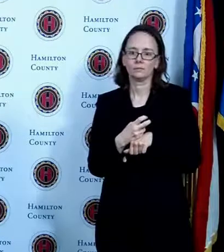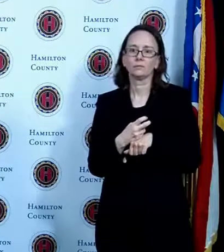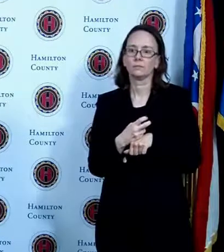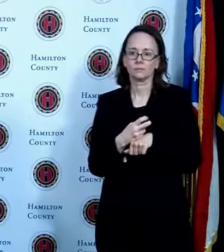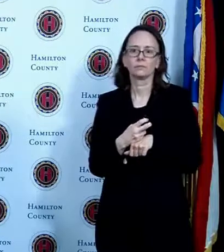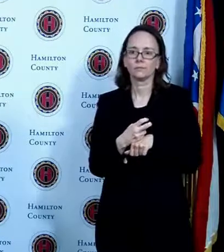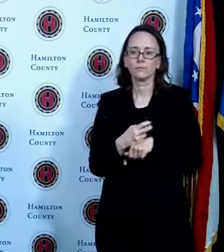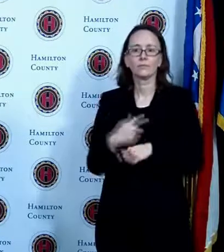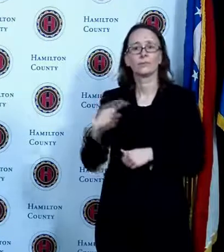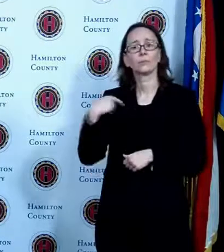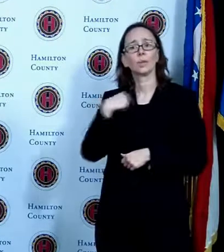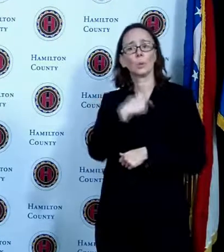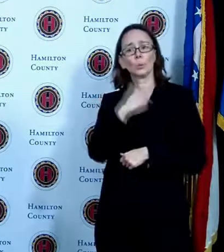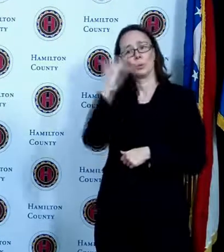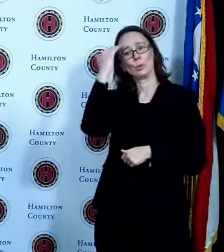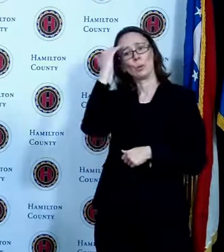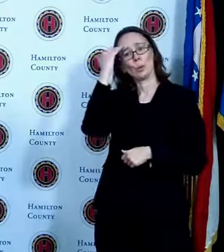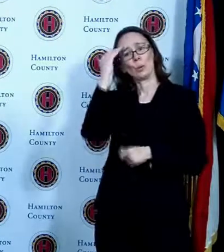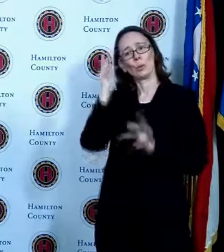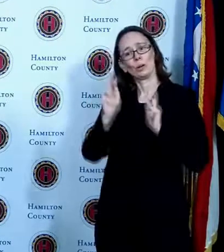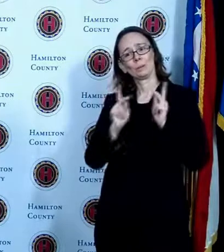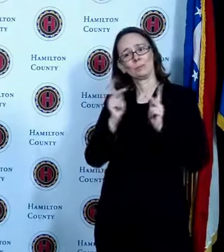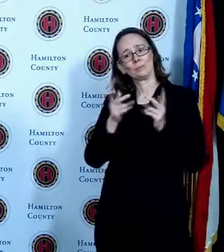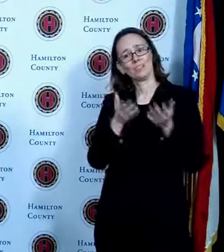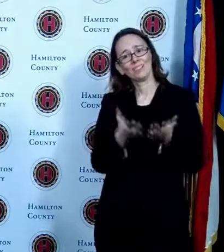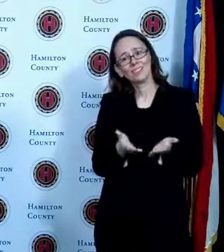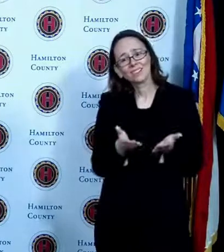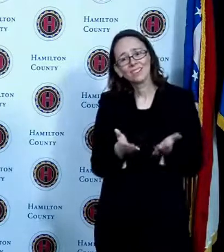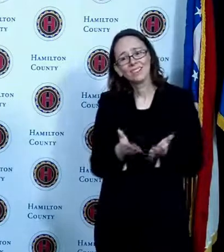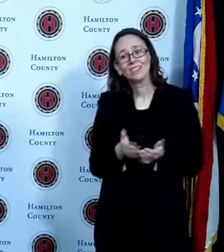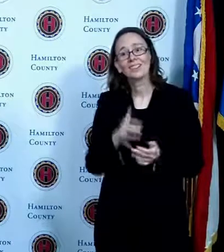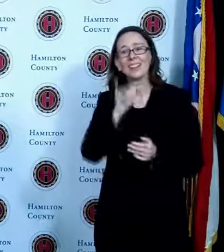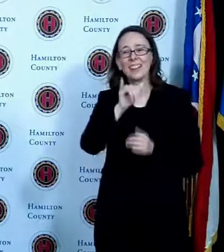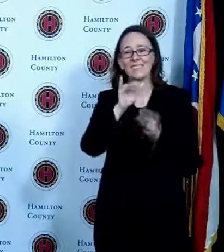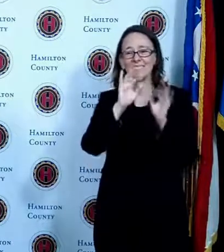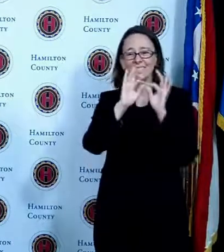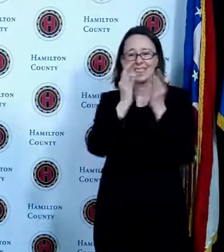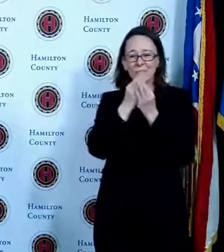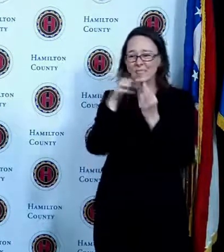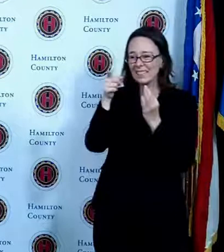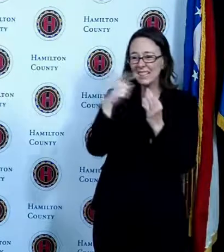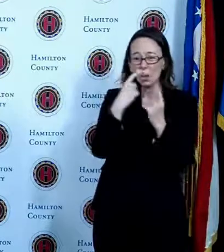family forever grieve the loss of that person they will always ask why they